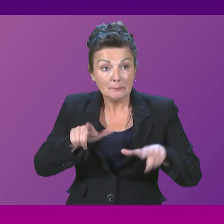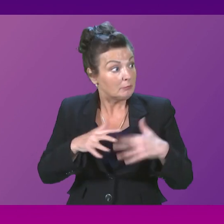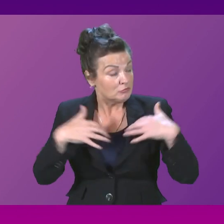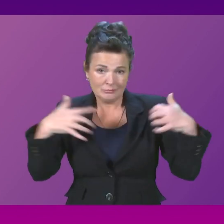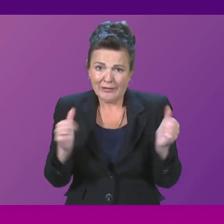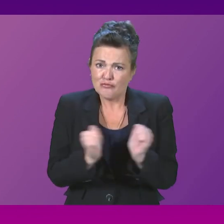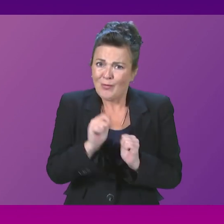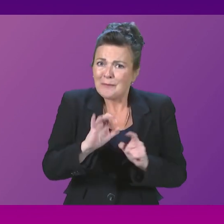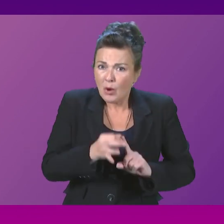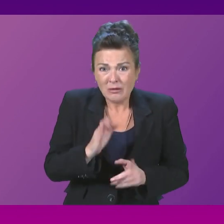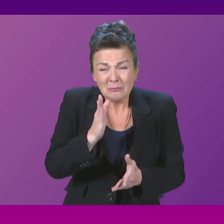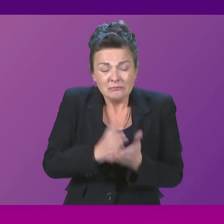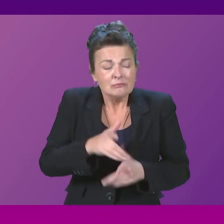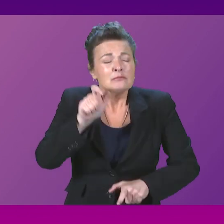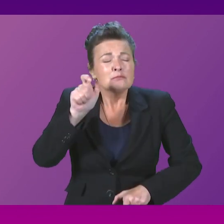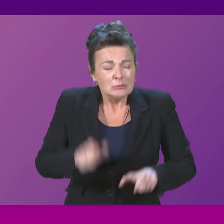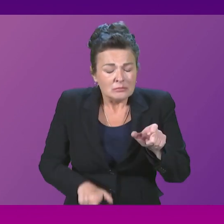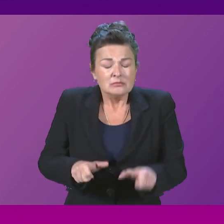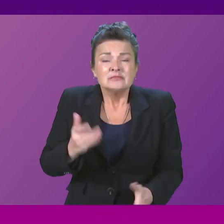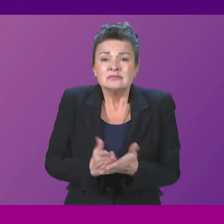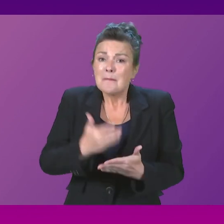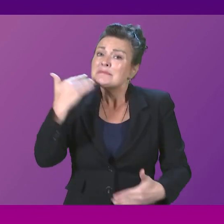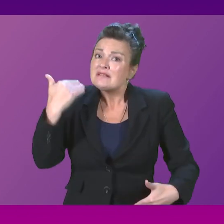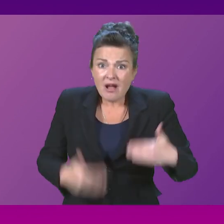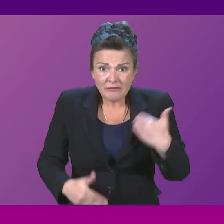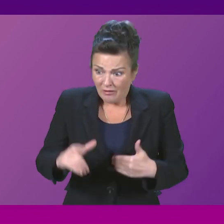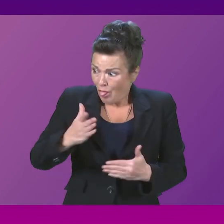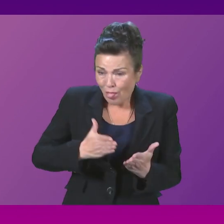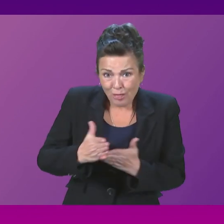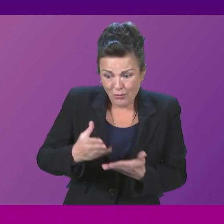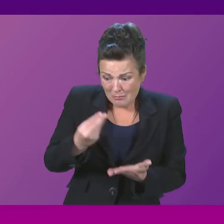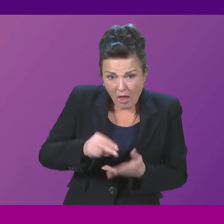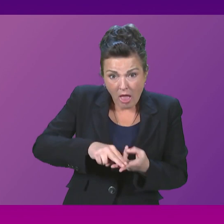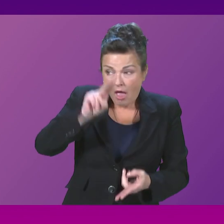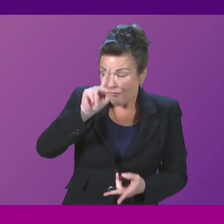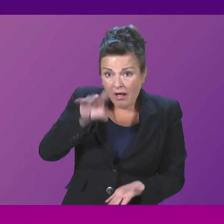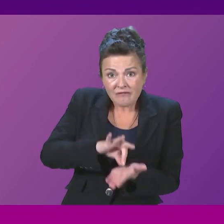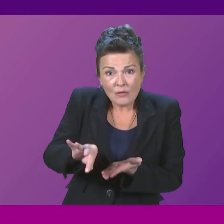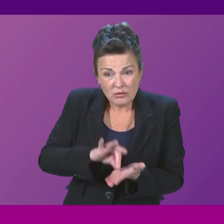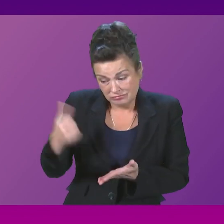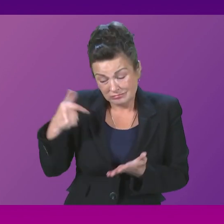People are really suffering from the impacts of inflation and, earlier this week, the ONS